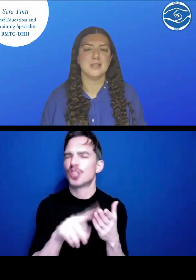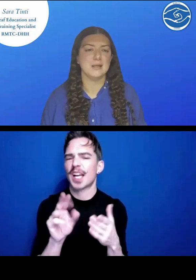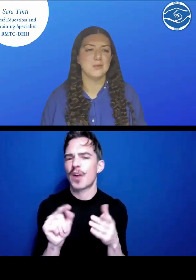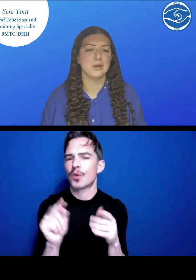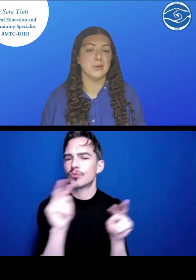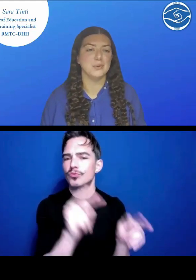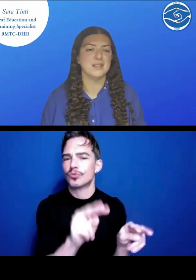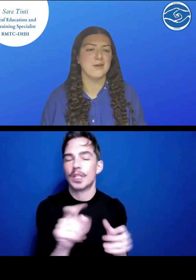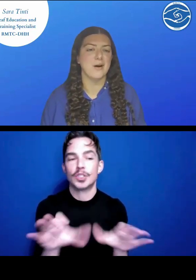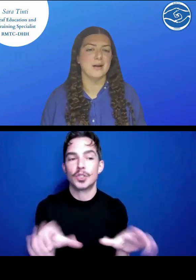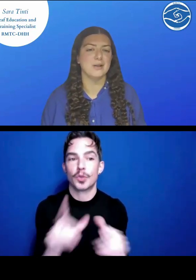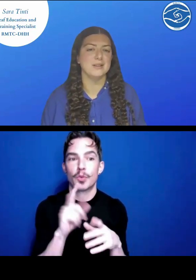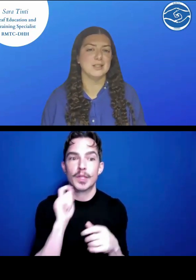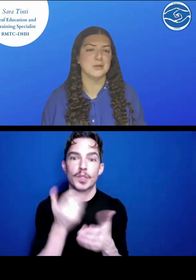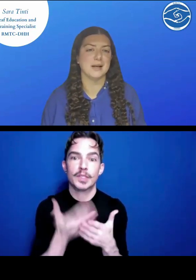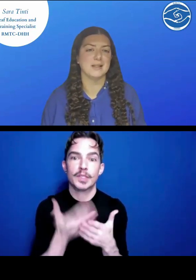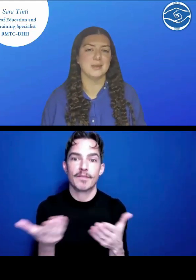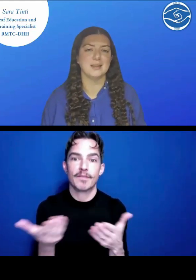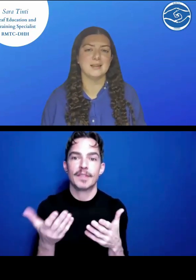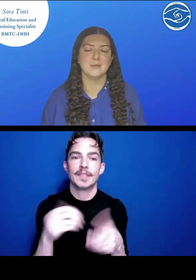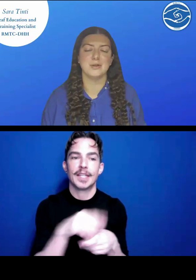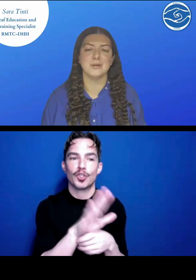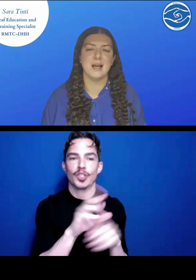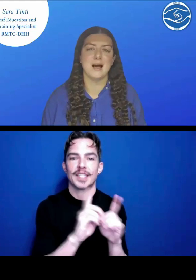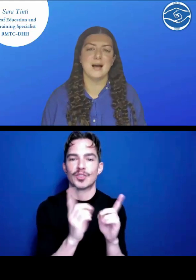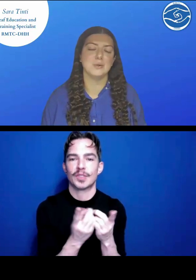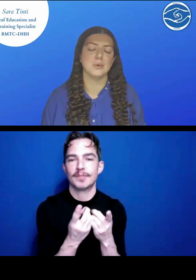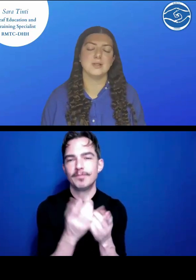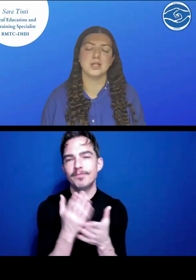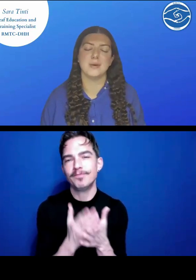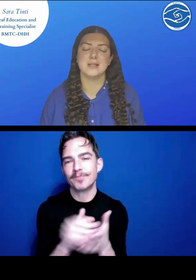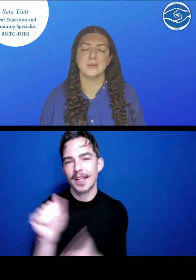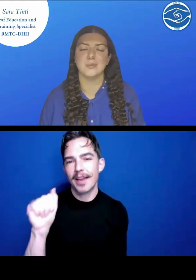She's doing some really cool stuff out in her district with some of those AI tools. Gemini